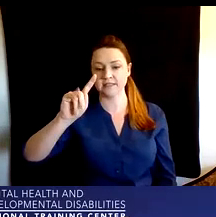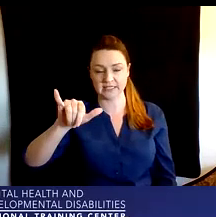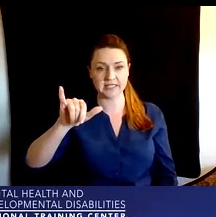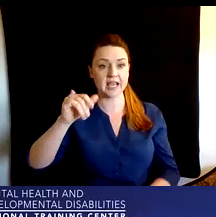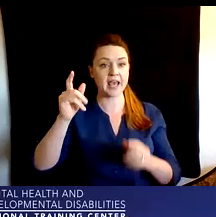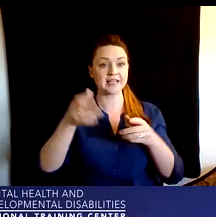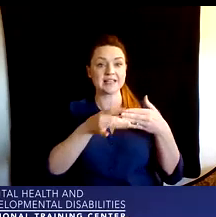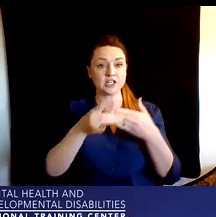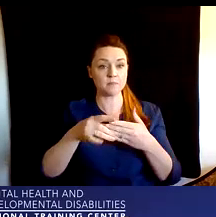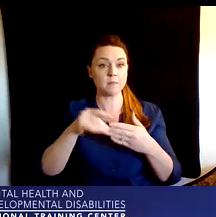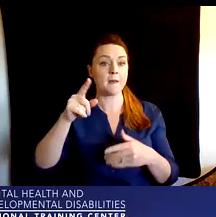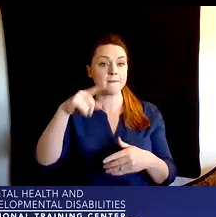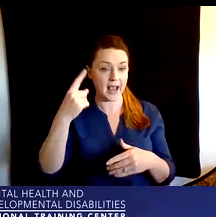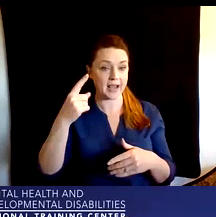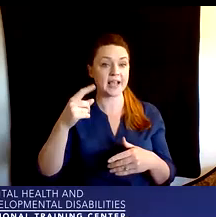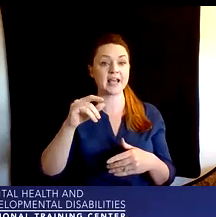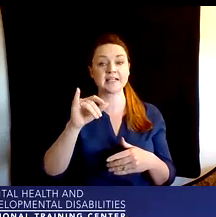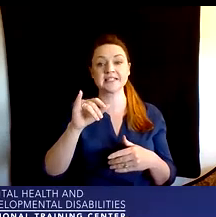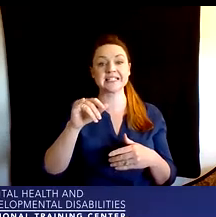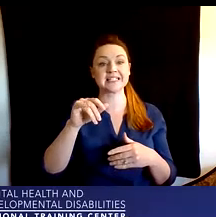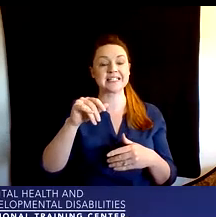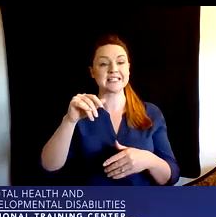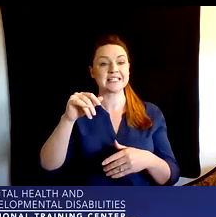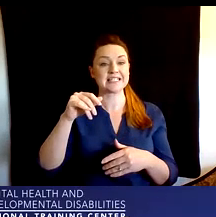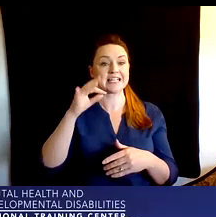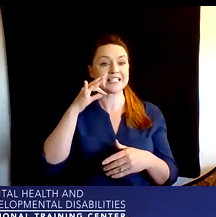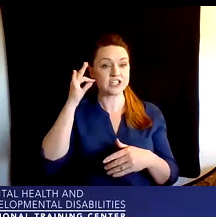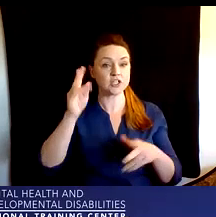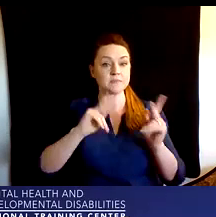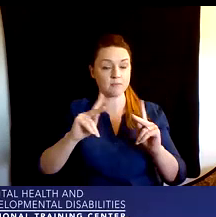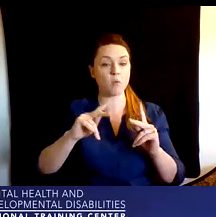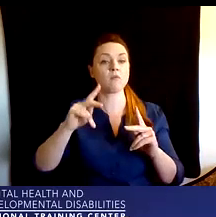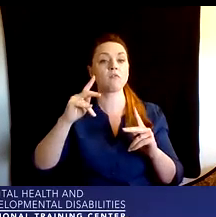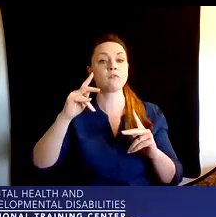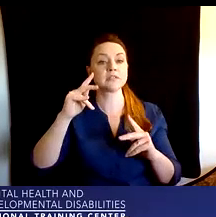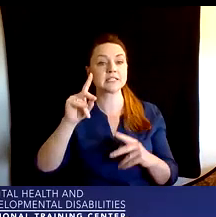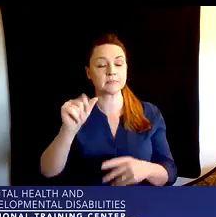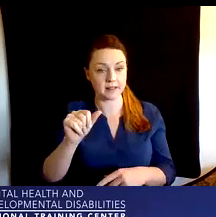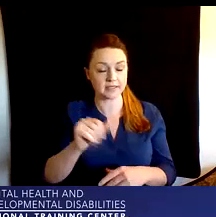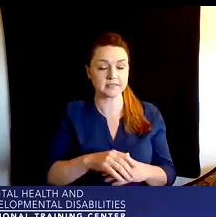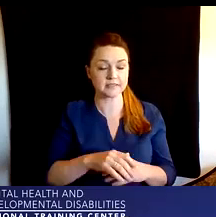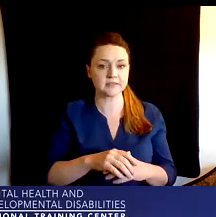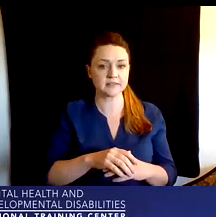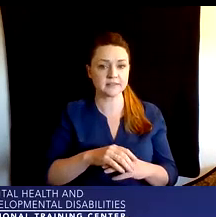by Black, Indigenous and people of color with disabilities. With the steadfast commitment to international development